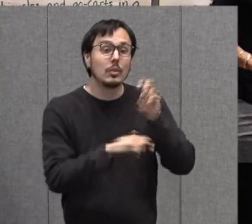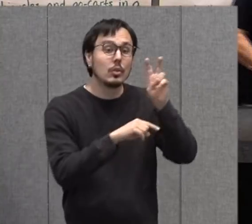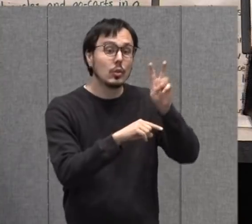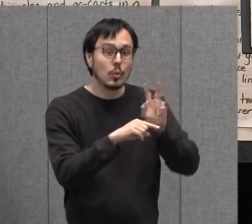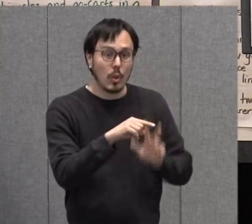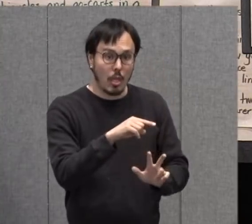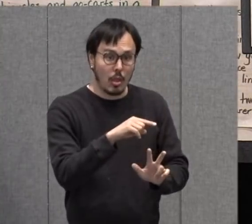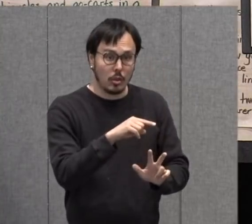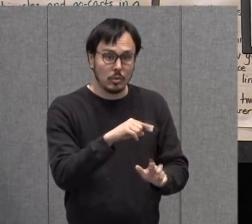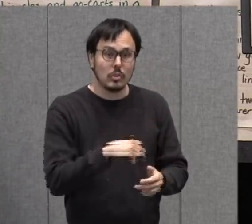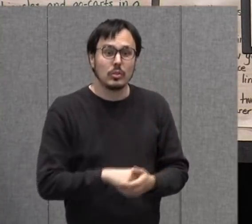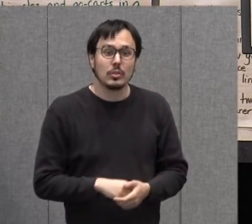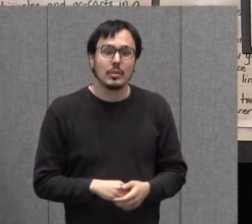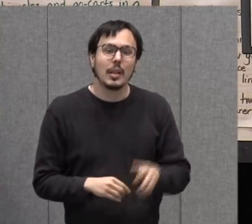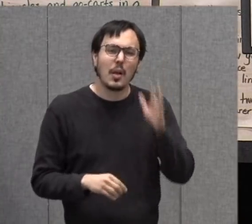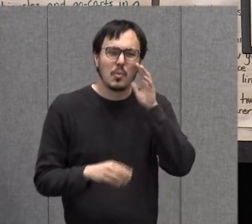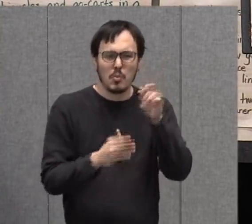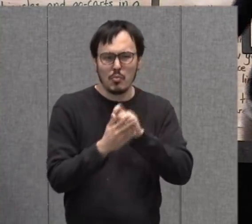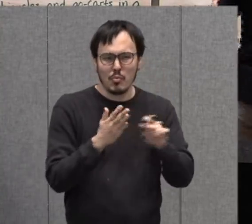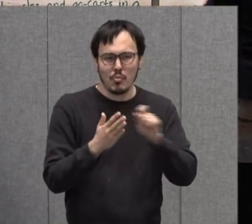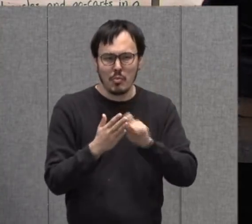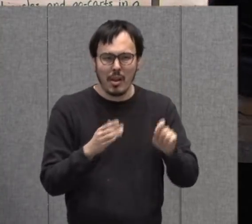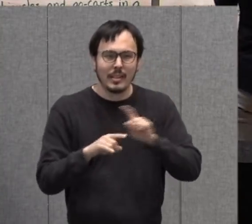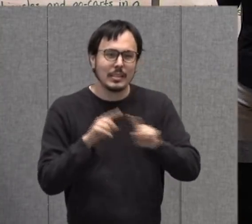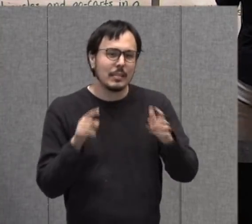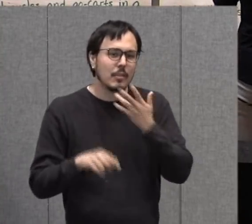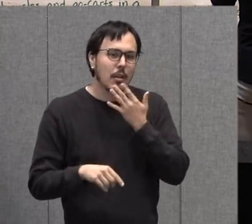We will write this in a different color. Two and one third